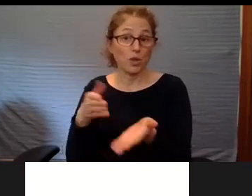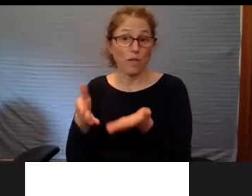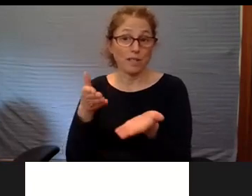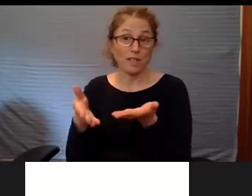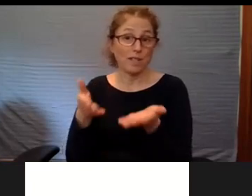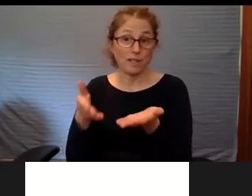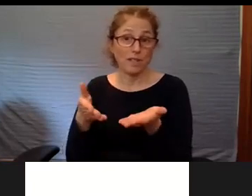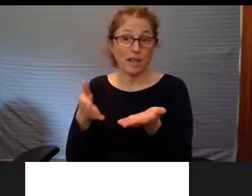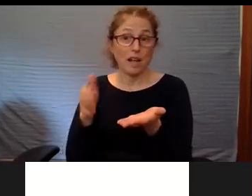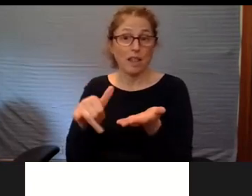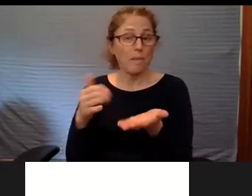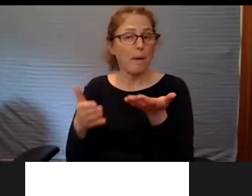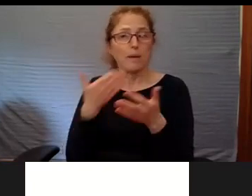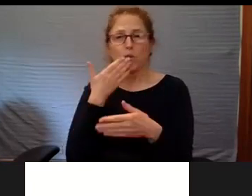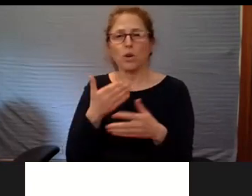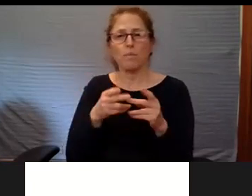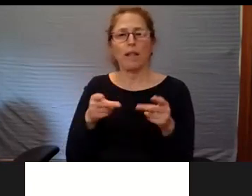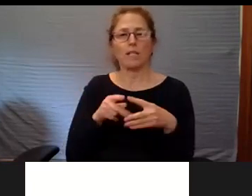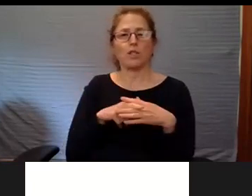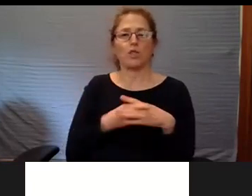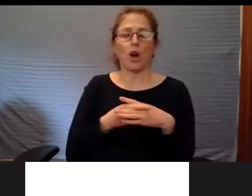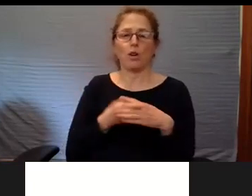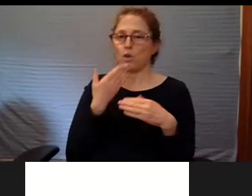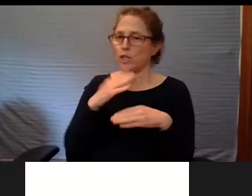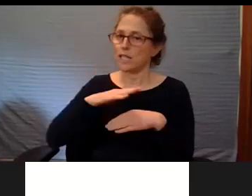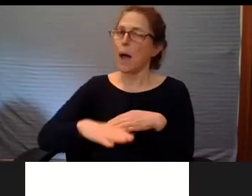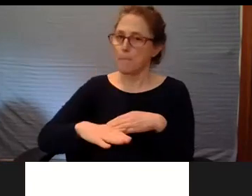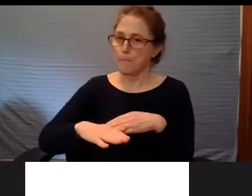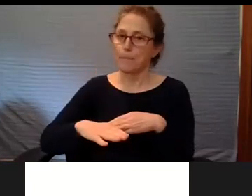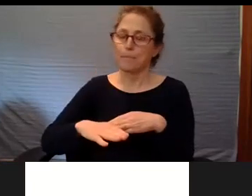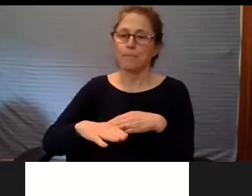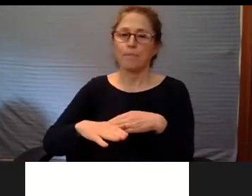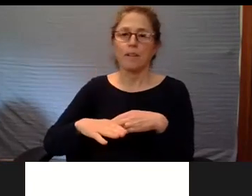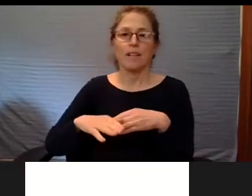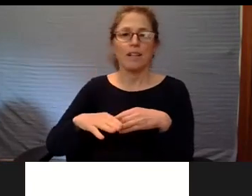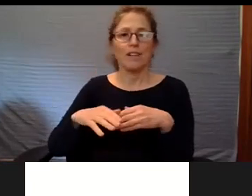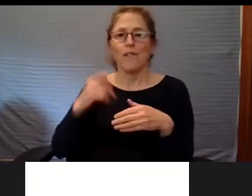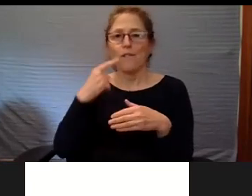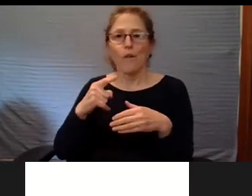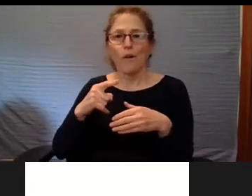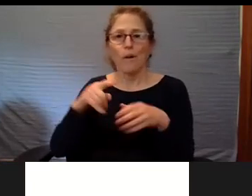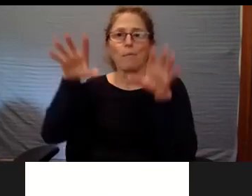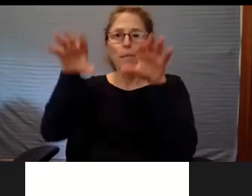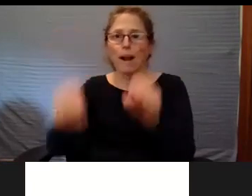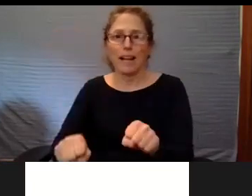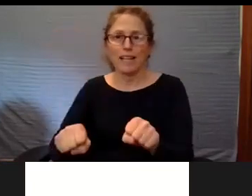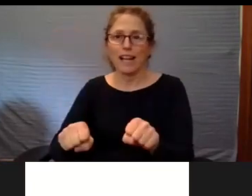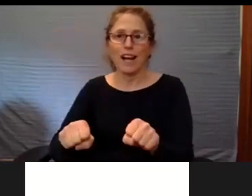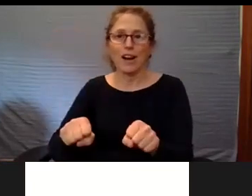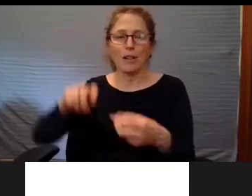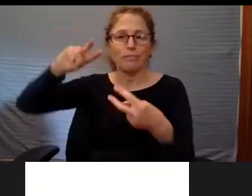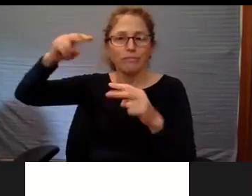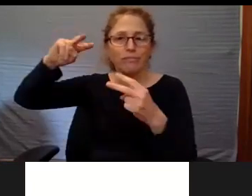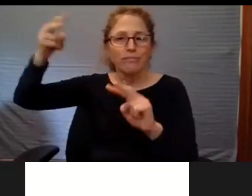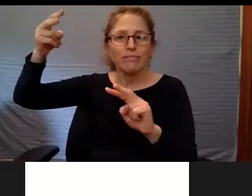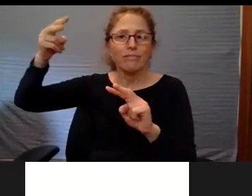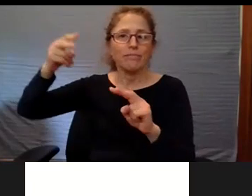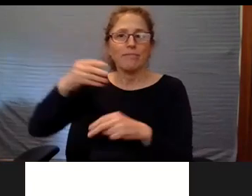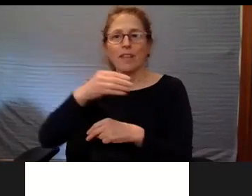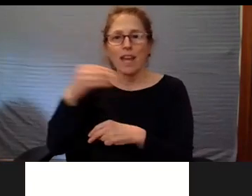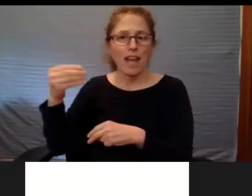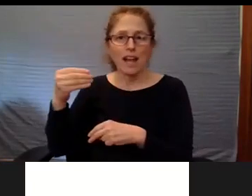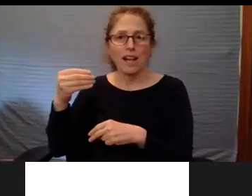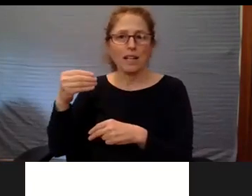that might be a good start, and breaking down the misconceptions and prejudices and the